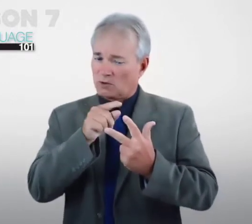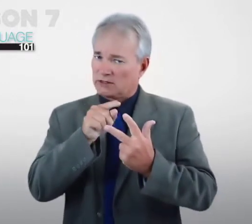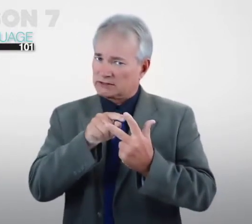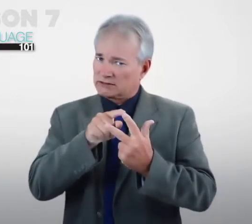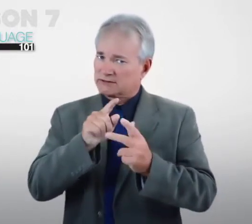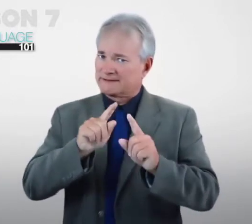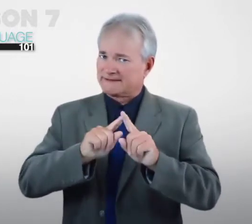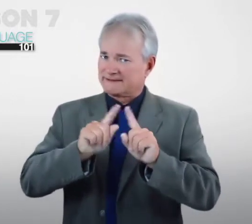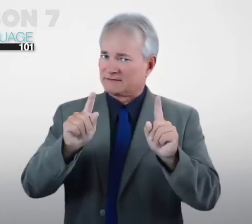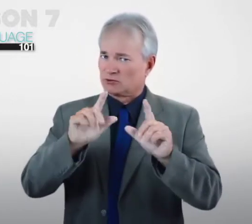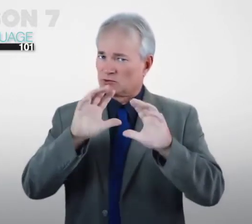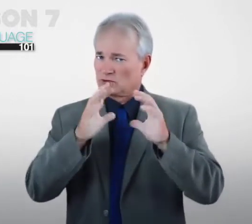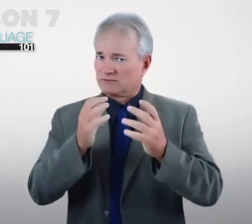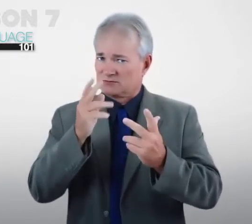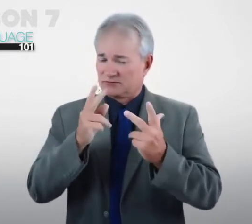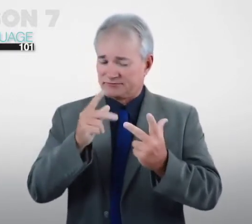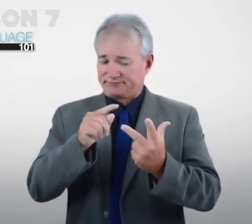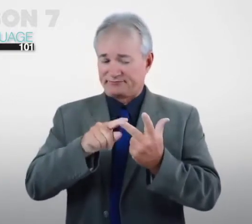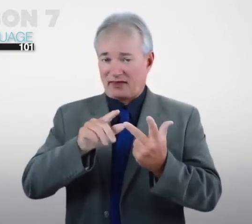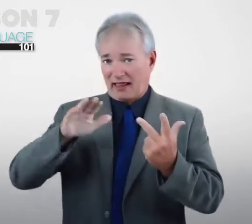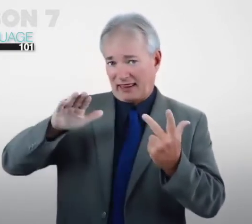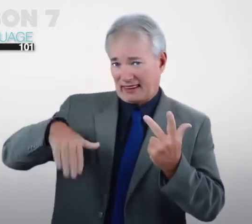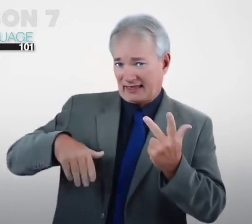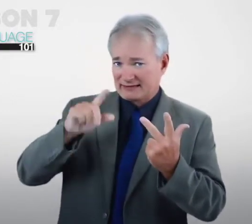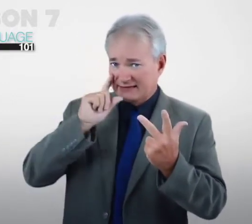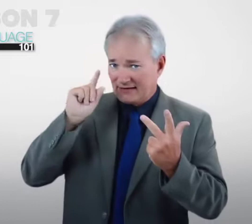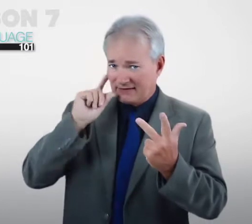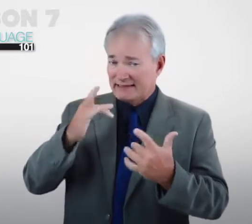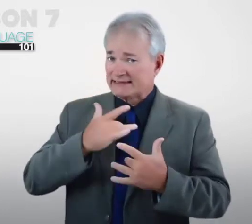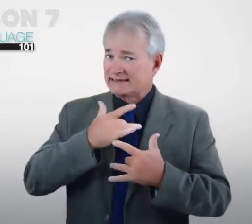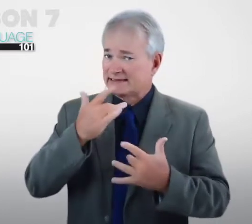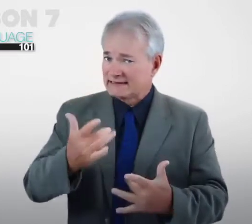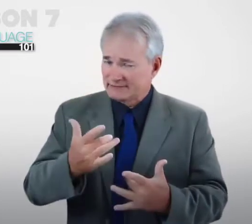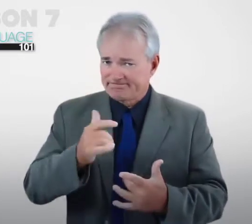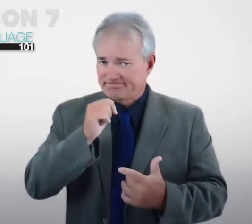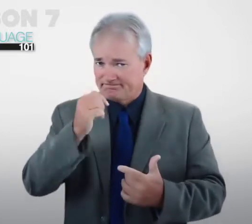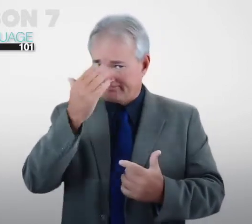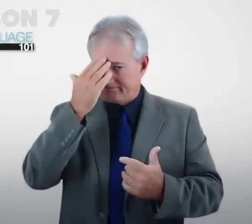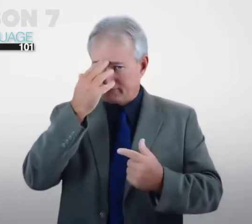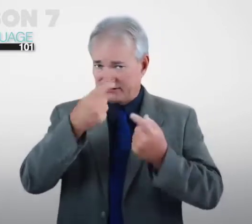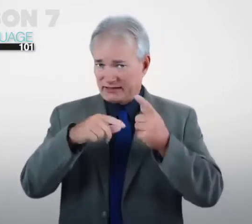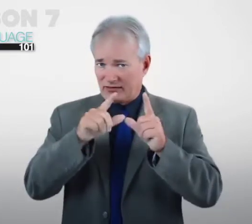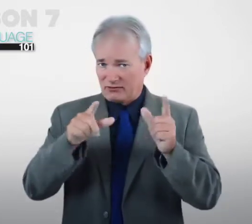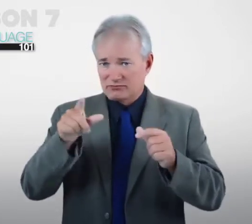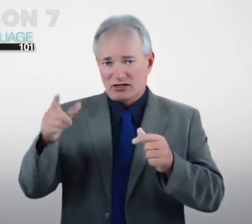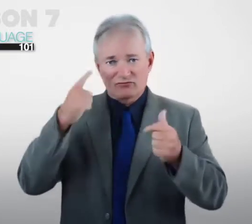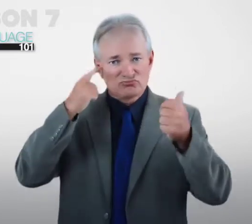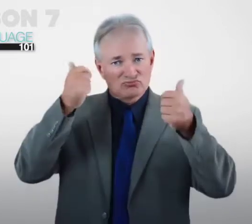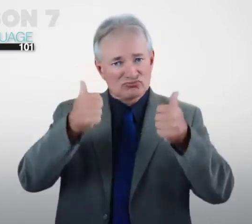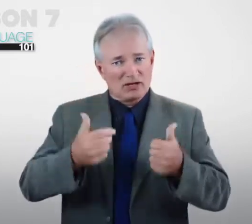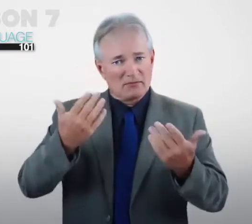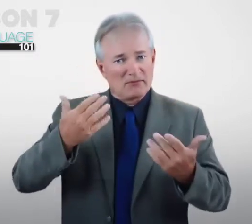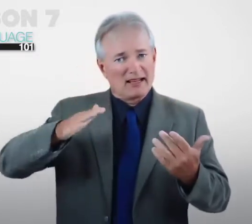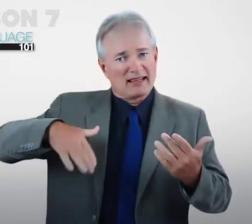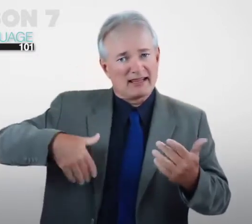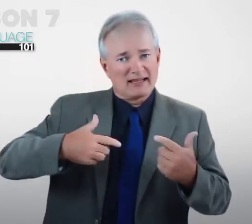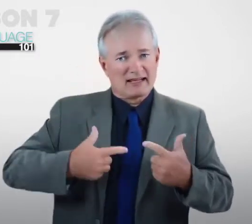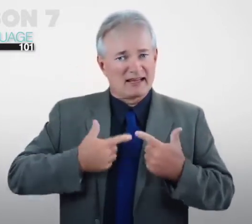but you rely on speaking. Now a late deaf person usually never knew sign language.